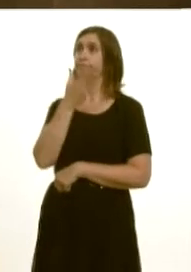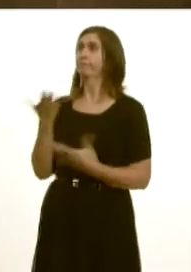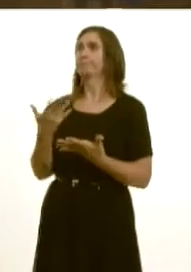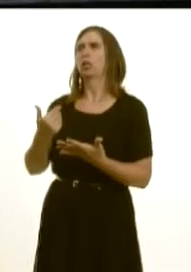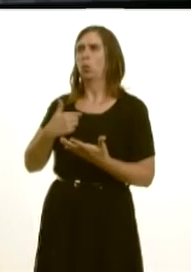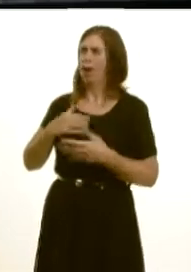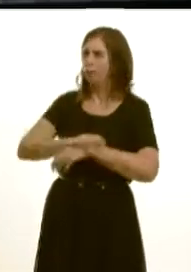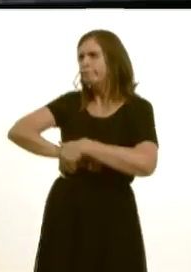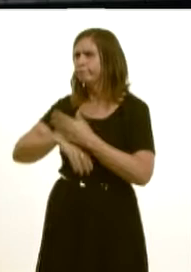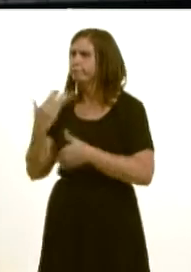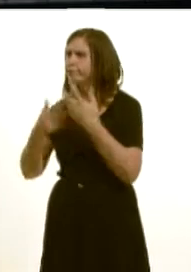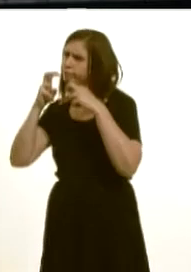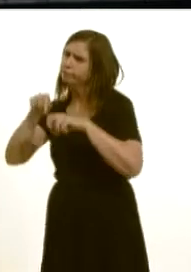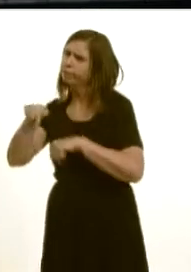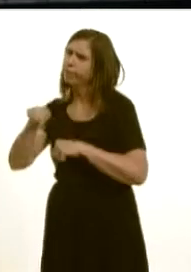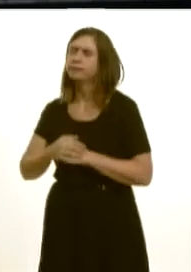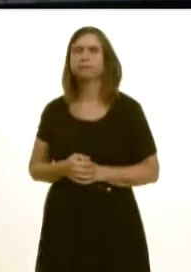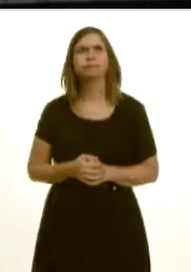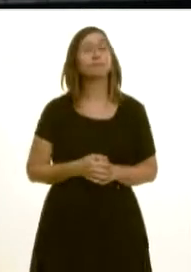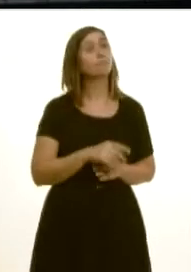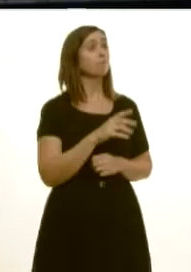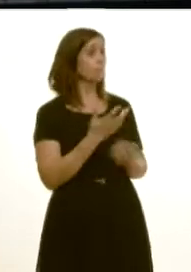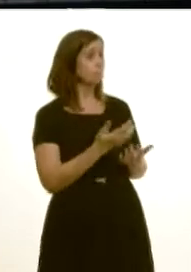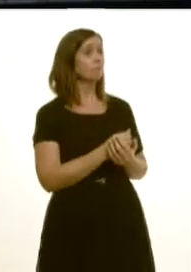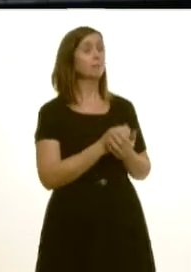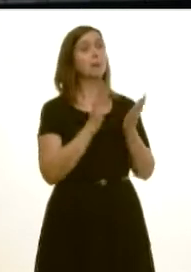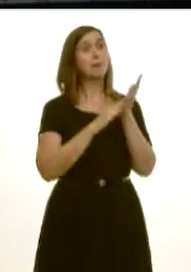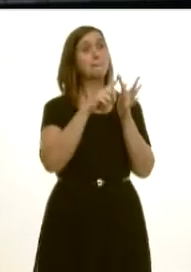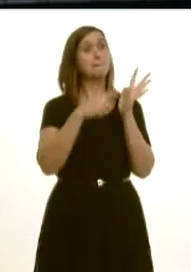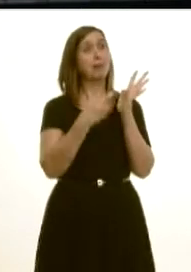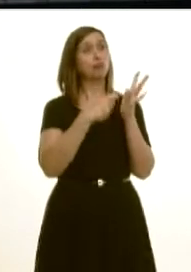Mick Antoniw: First Minister, one of the exciting parts about the metro proposals is not only